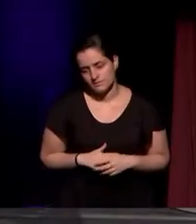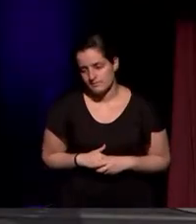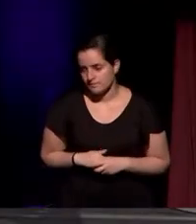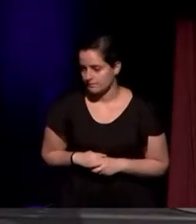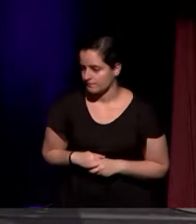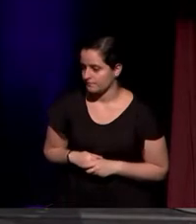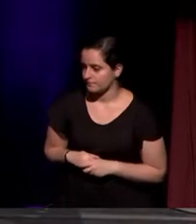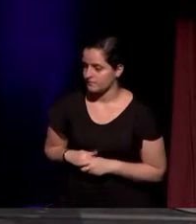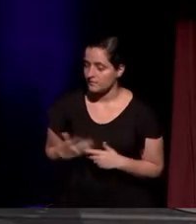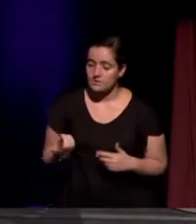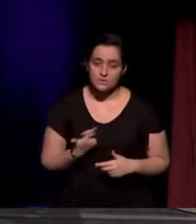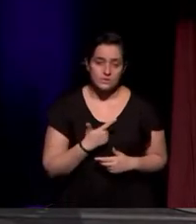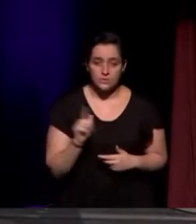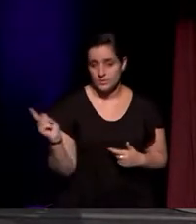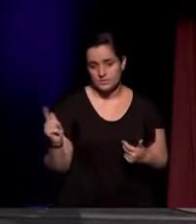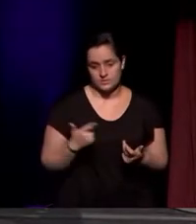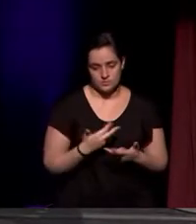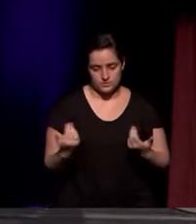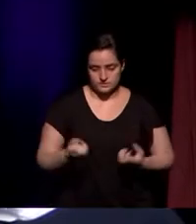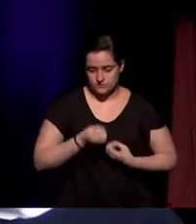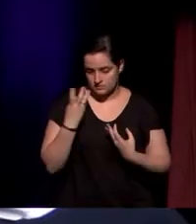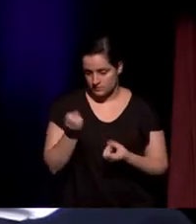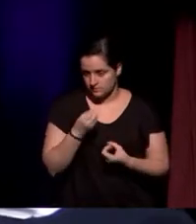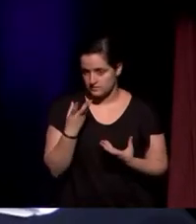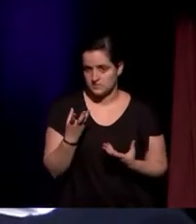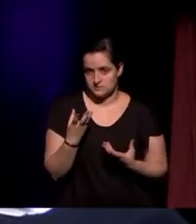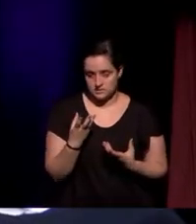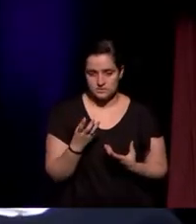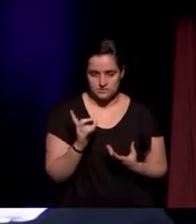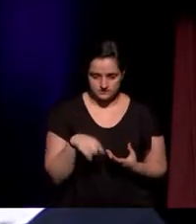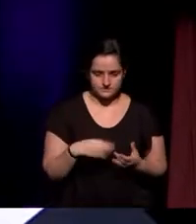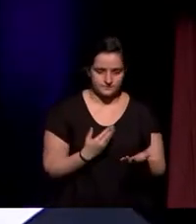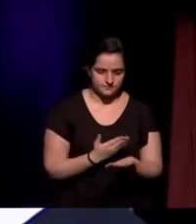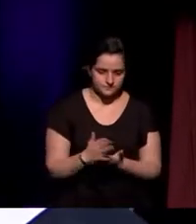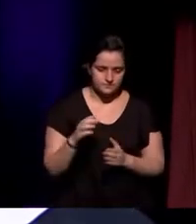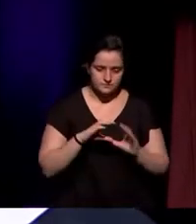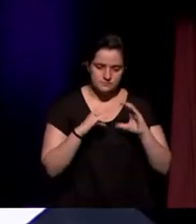Another question, another one that came out of the 1944 Cairo Conference,